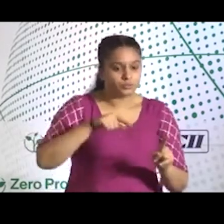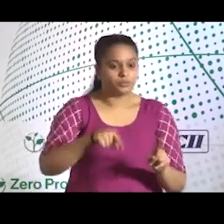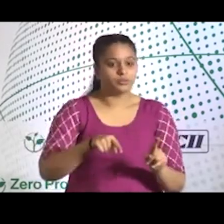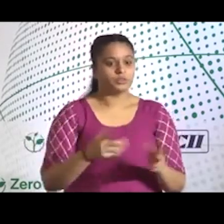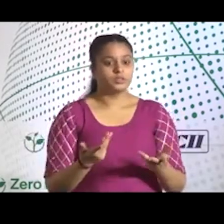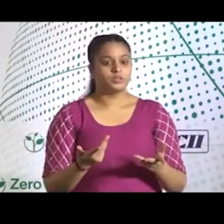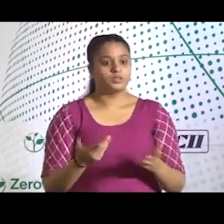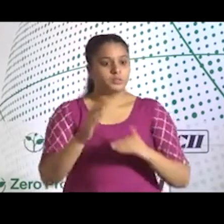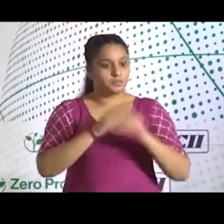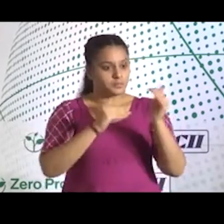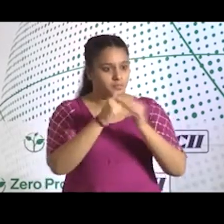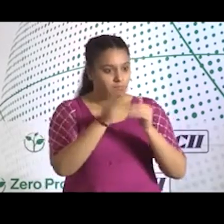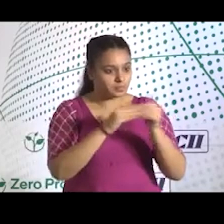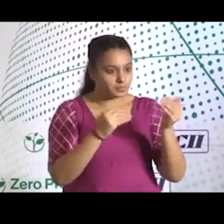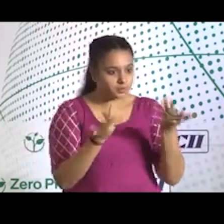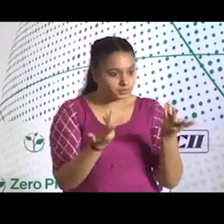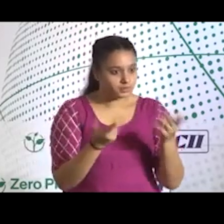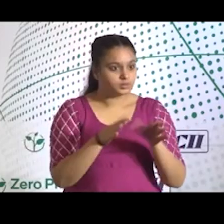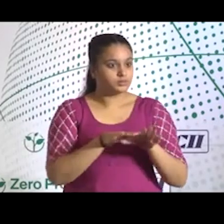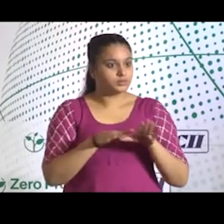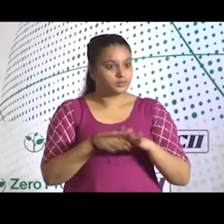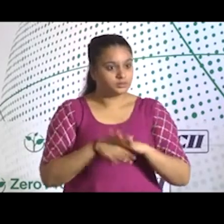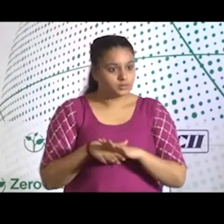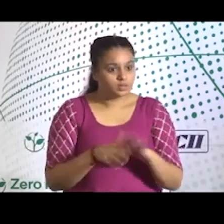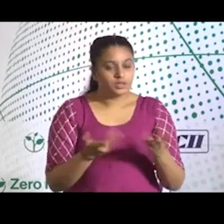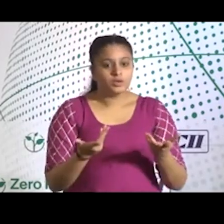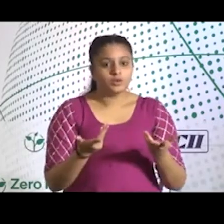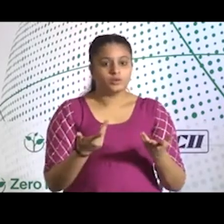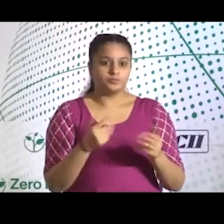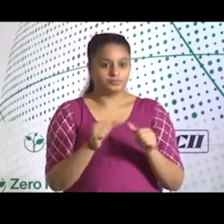building networks. And like Armaan was talking about growth.